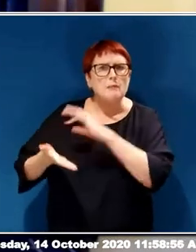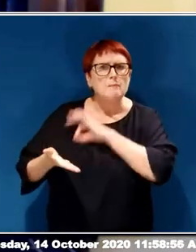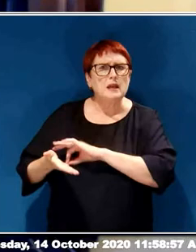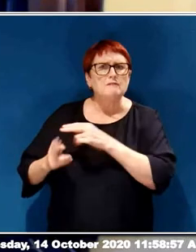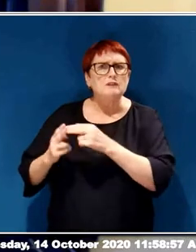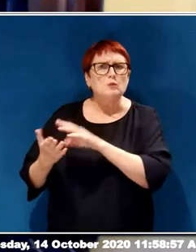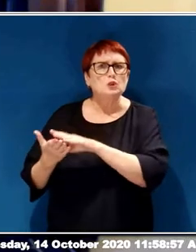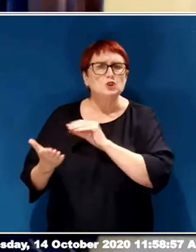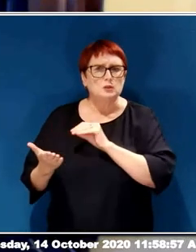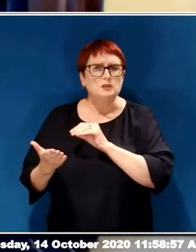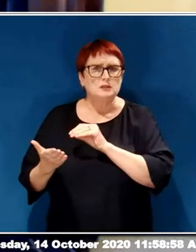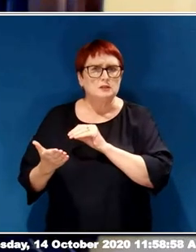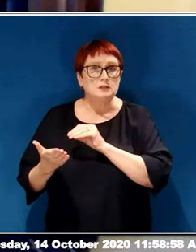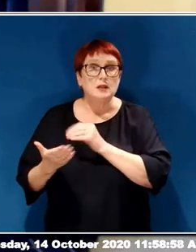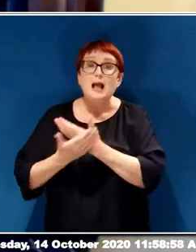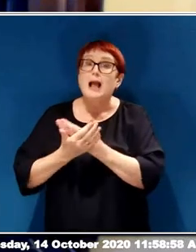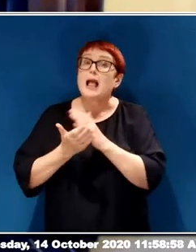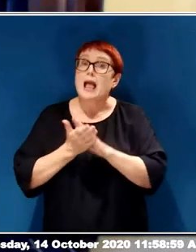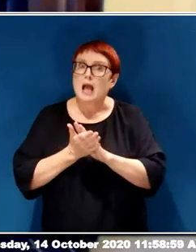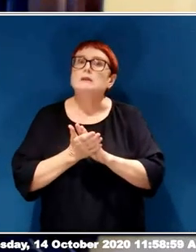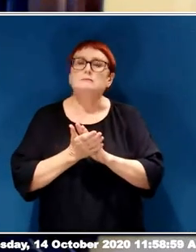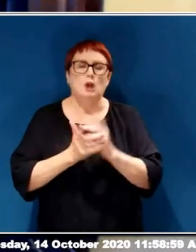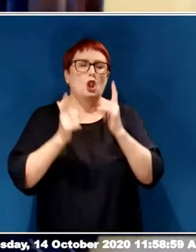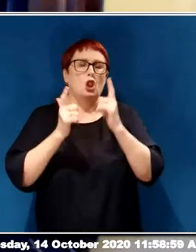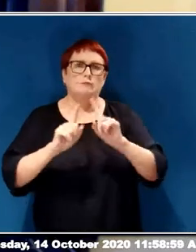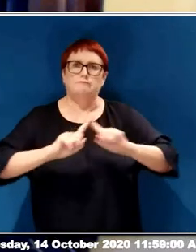of high quality peer review research and evidence.